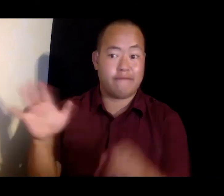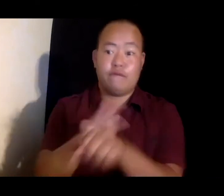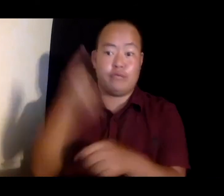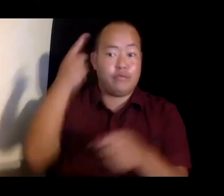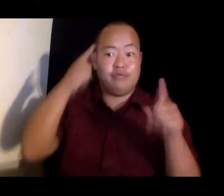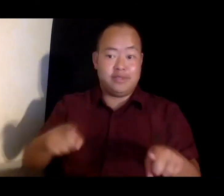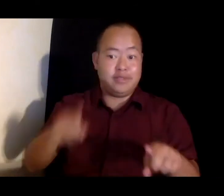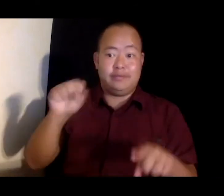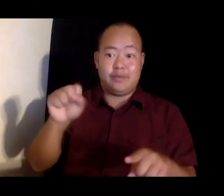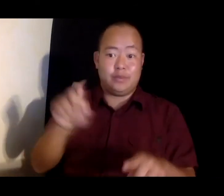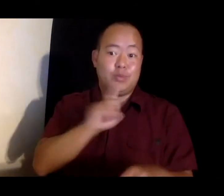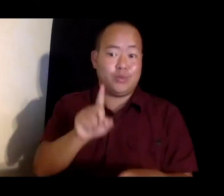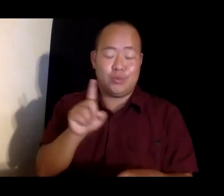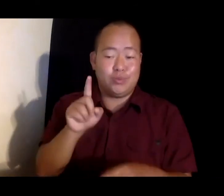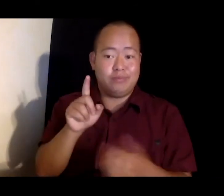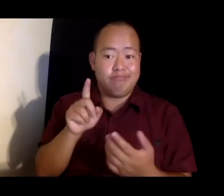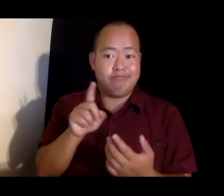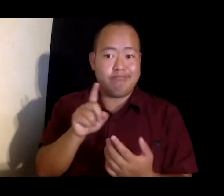(sign language)